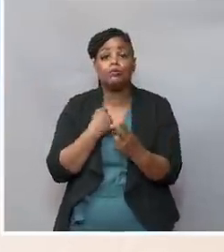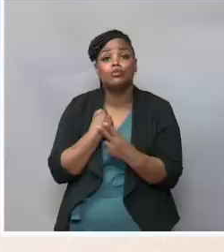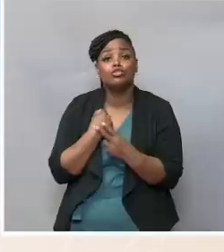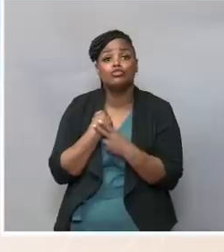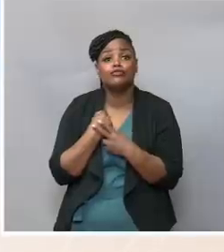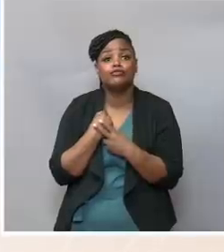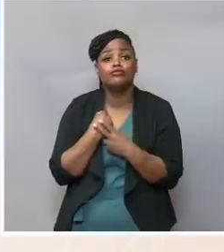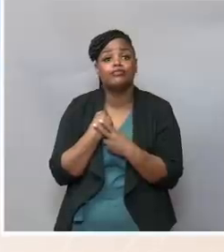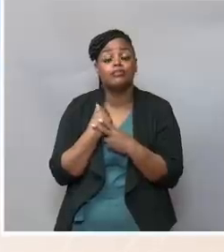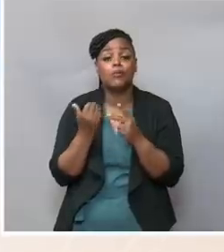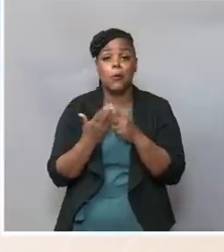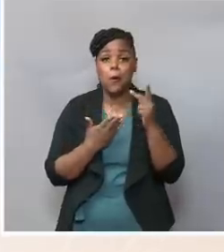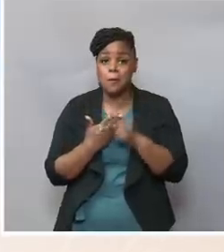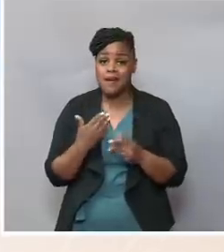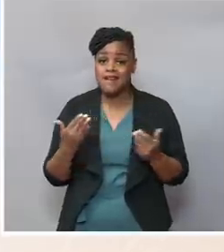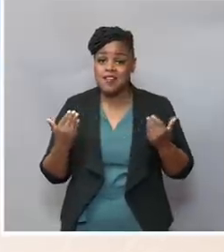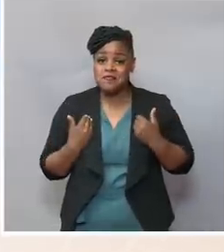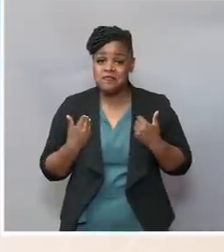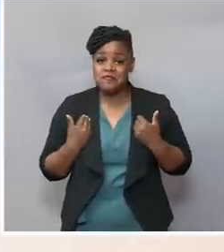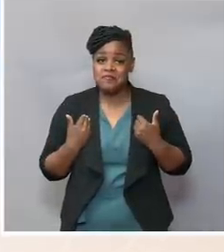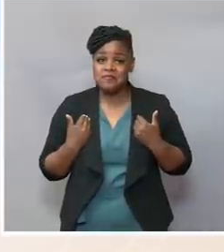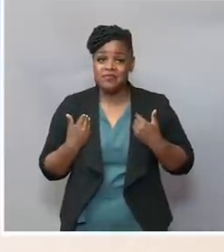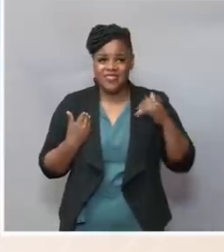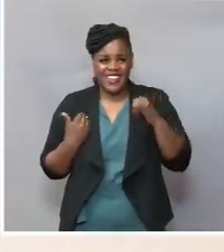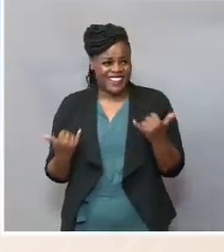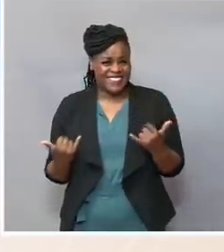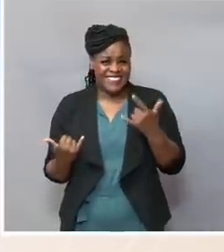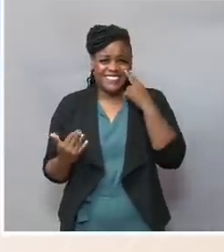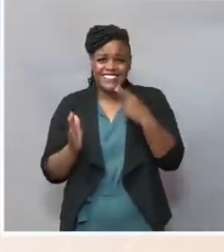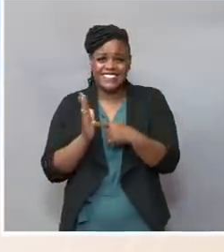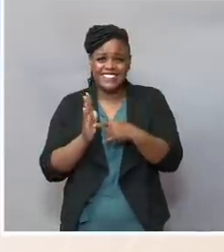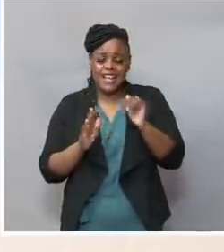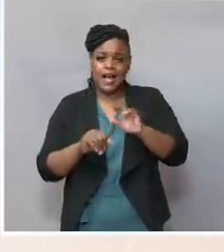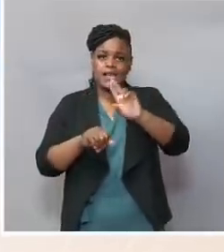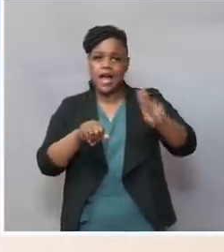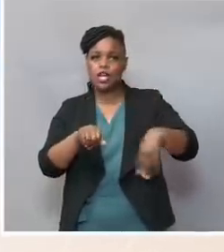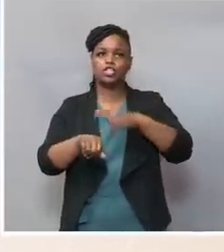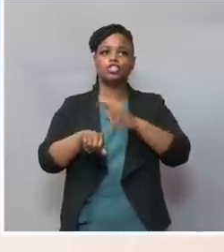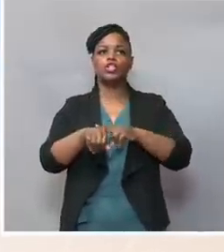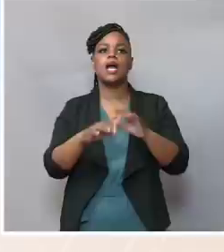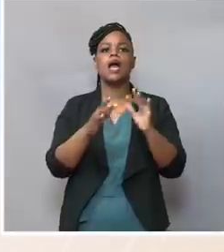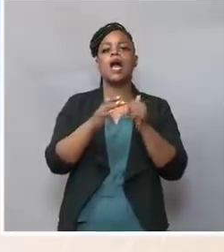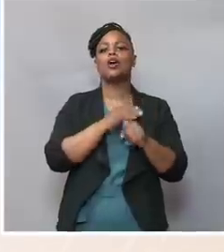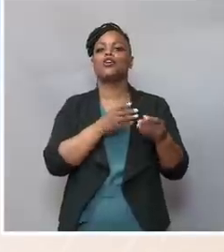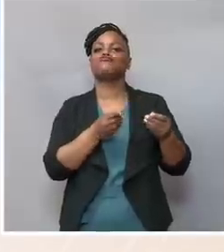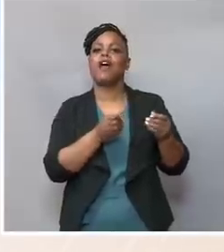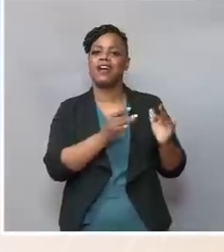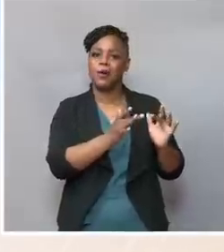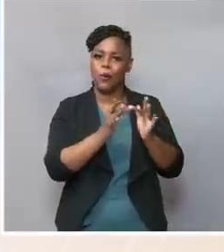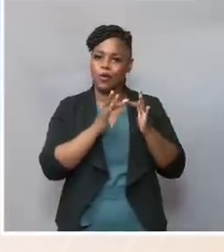Through these programs, such as the Network to Freedom, NPS serves the American people